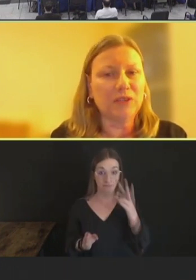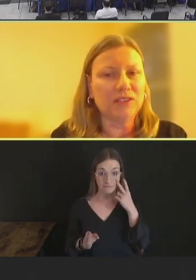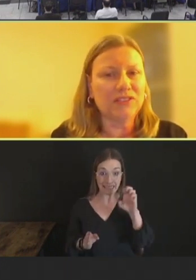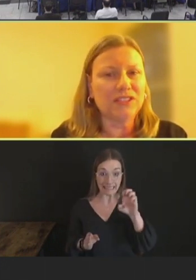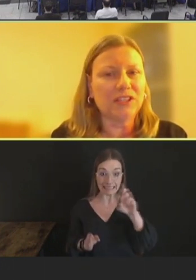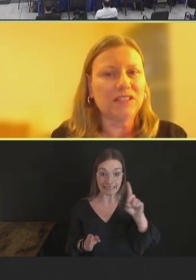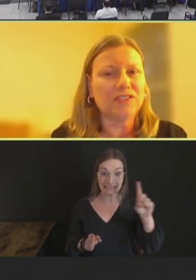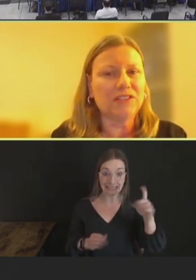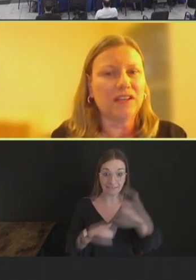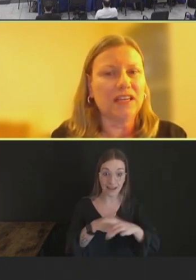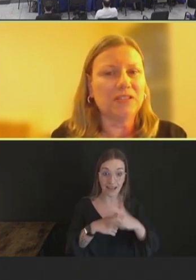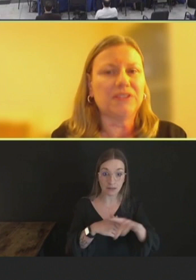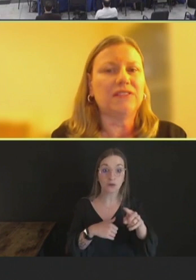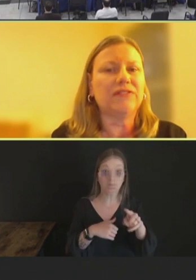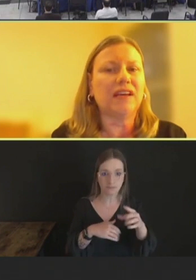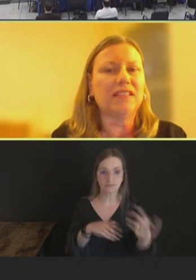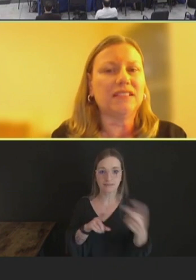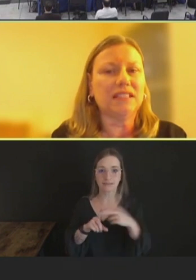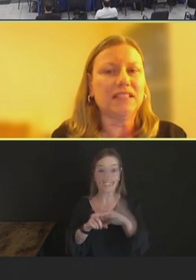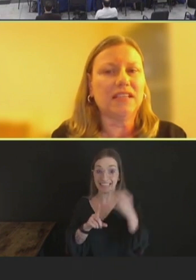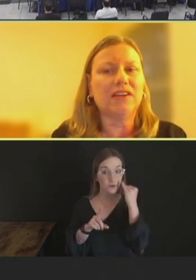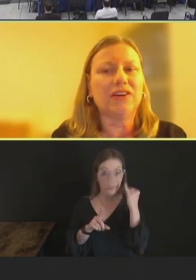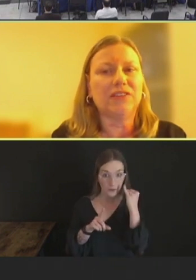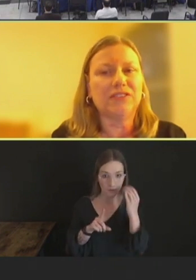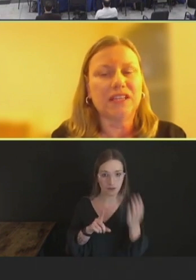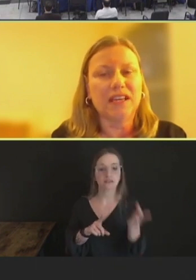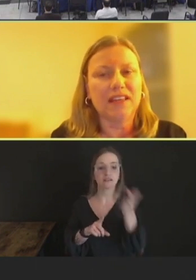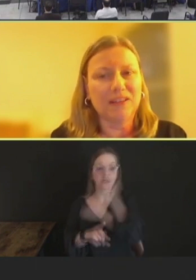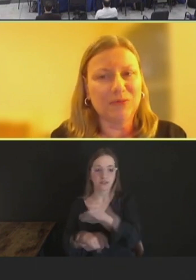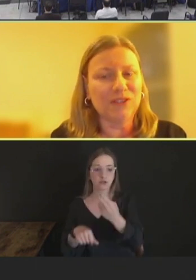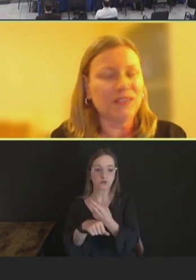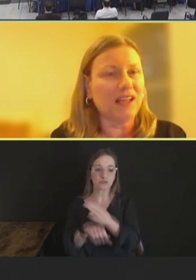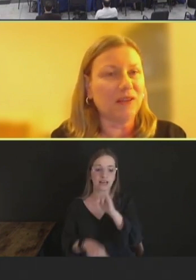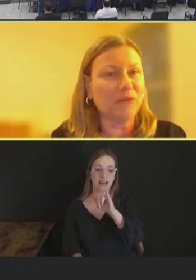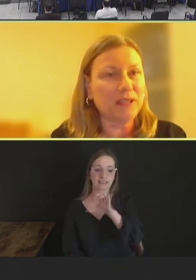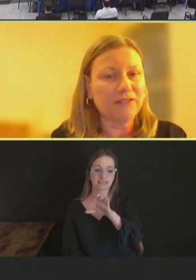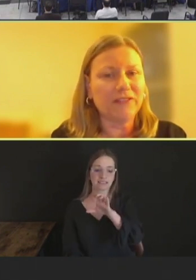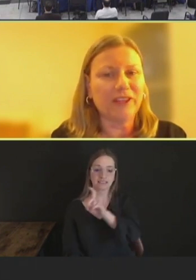Then we use the gestational age specific ICD-10 codes. Then we use an LMP if available.